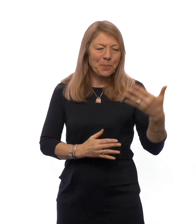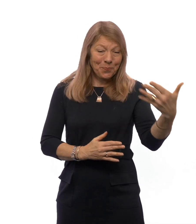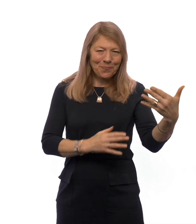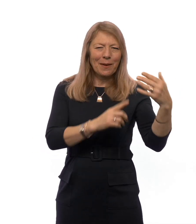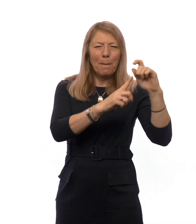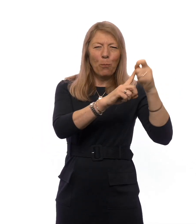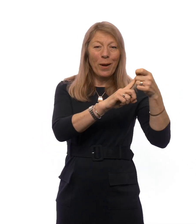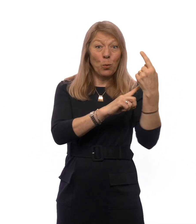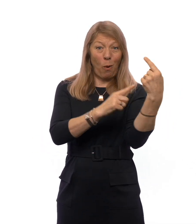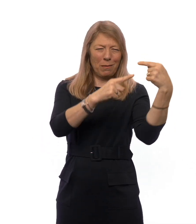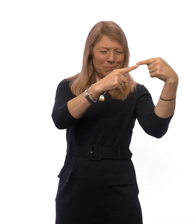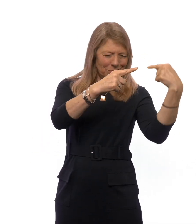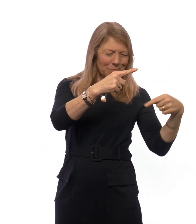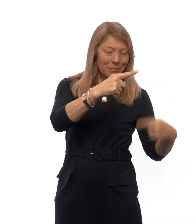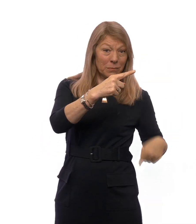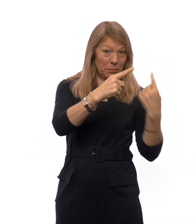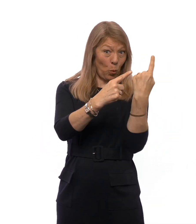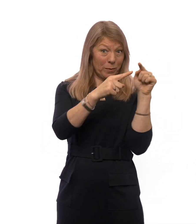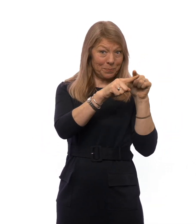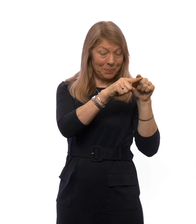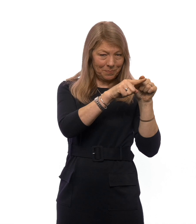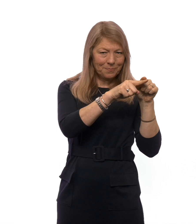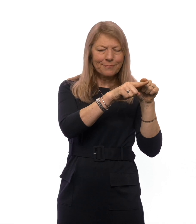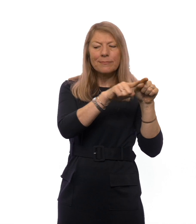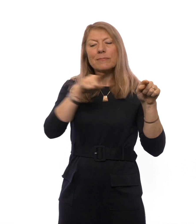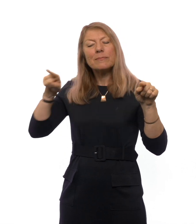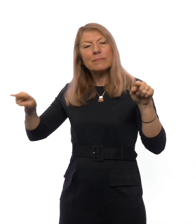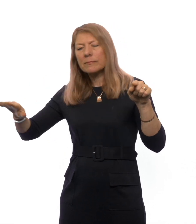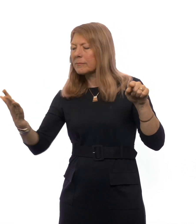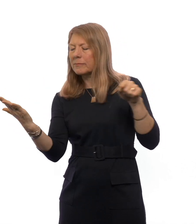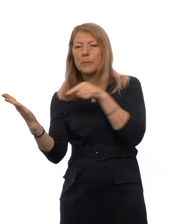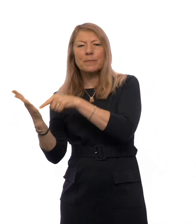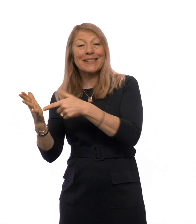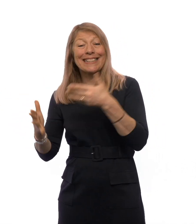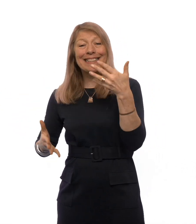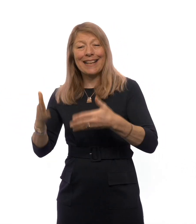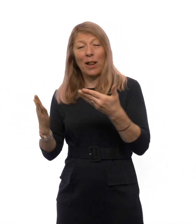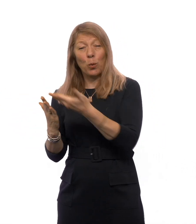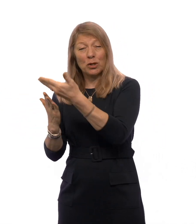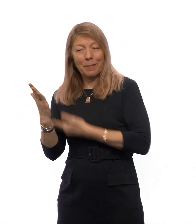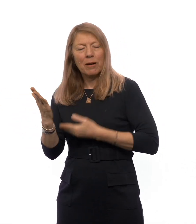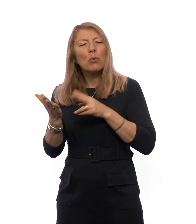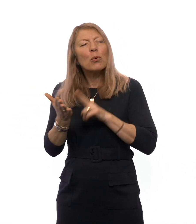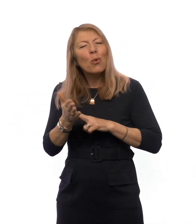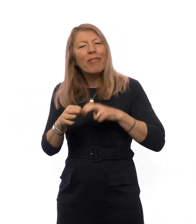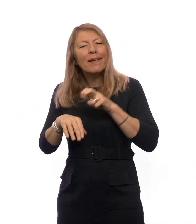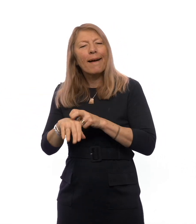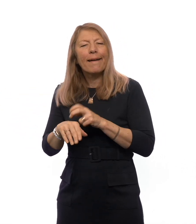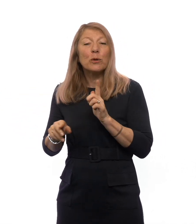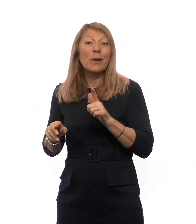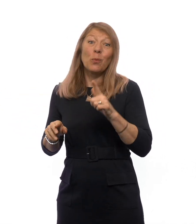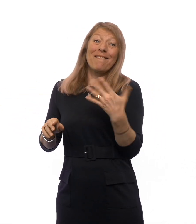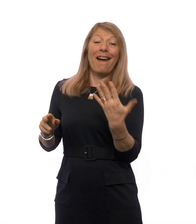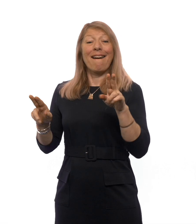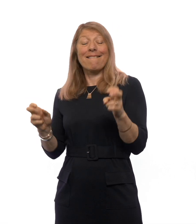1. The Sign Language Bill (Northern Ireland) 2025 was approved by the Executive on the 23rd